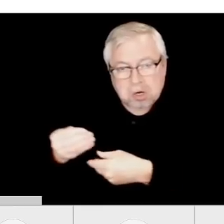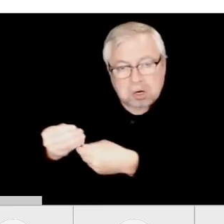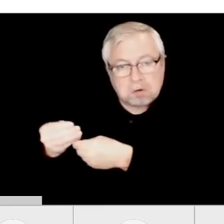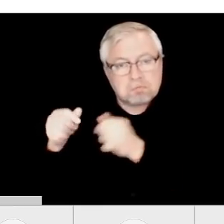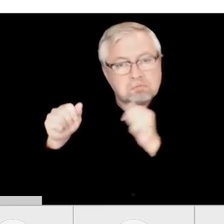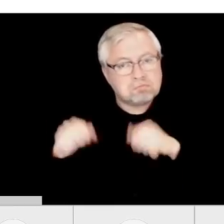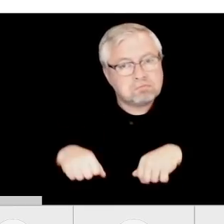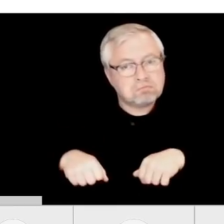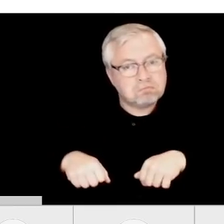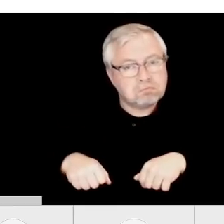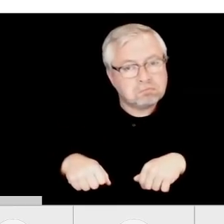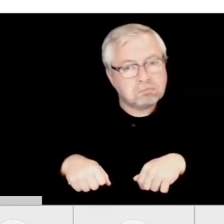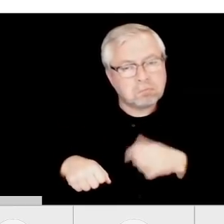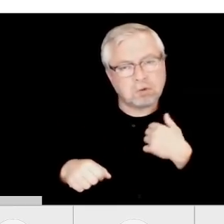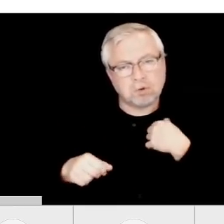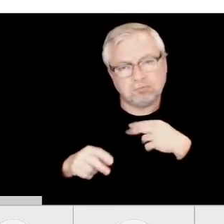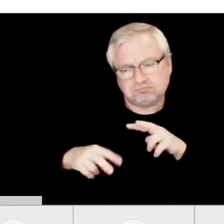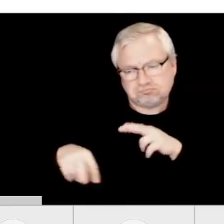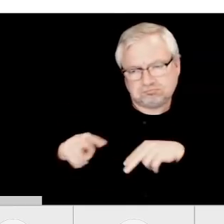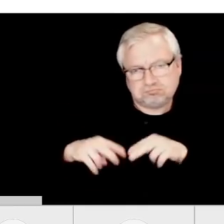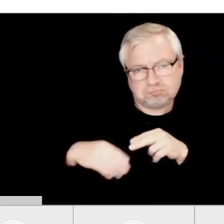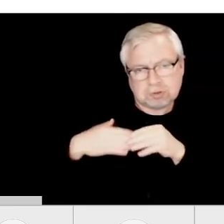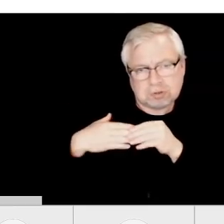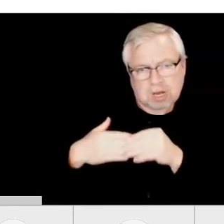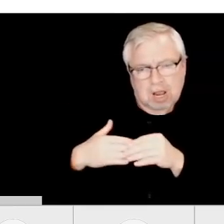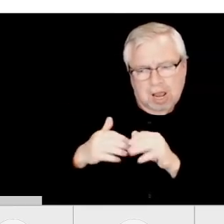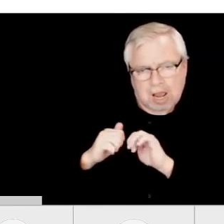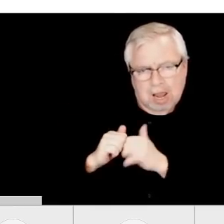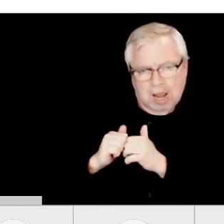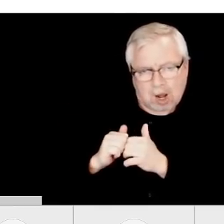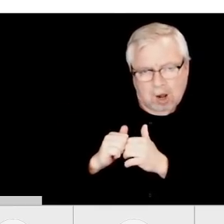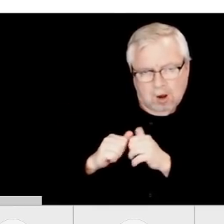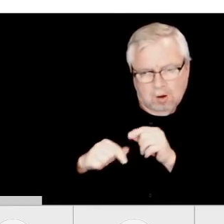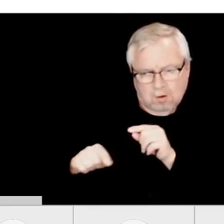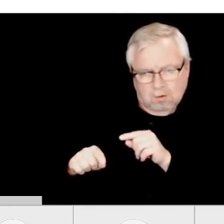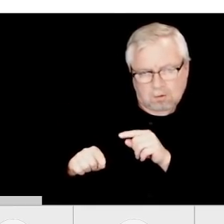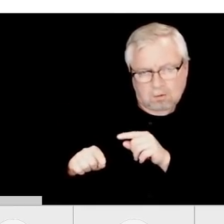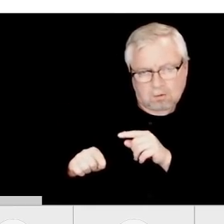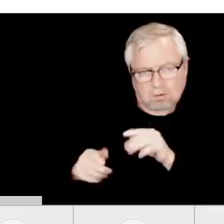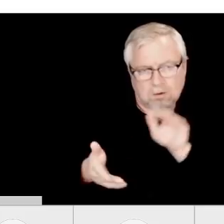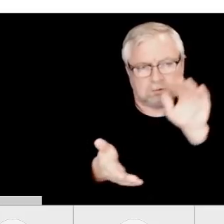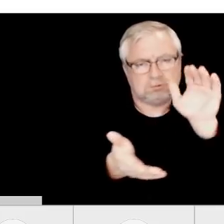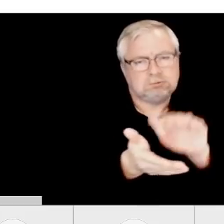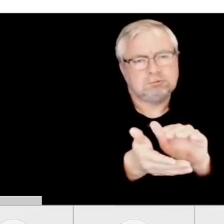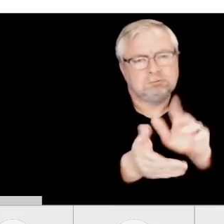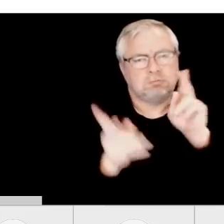effective those are in terms of the contact reductions in kind of the general population. Okay.